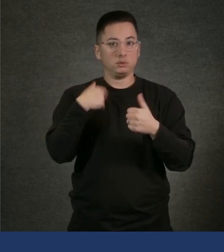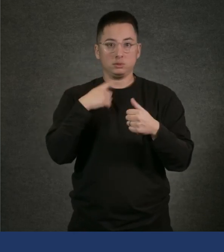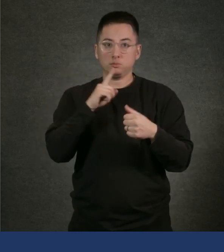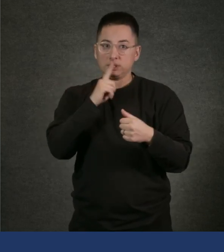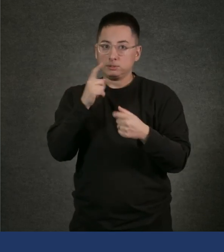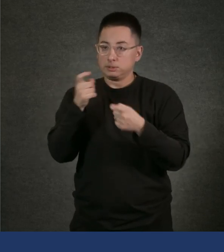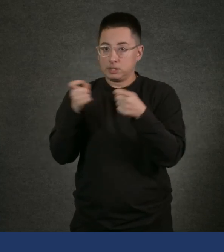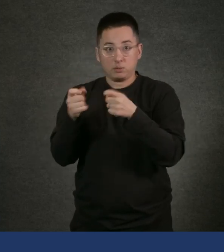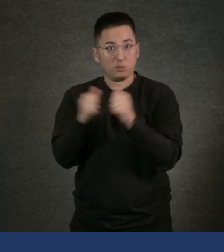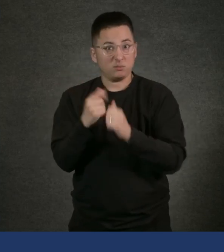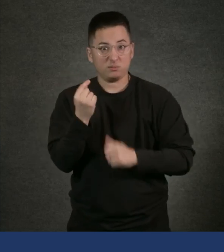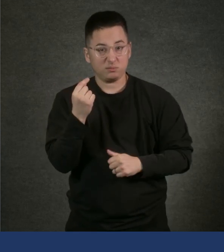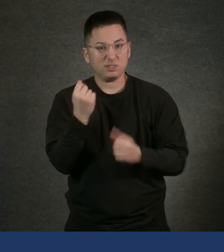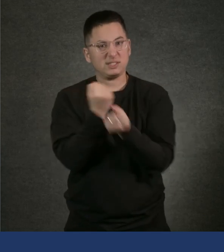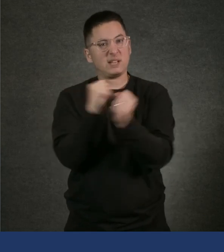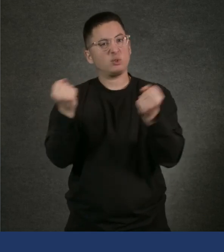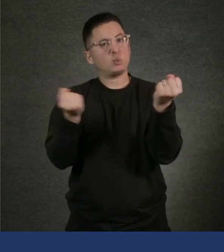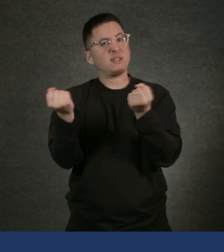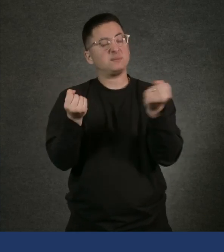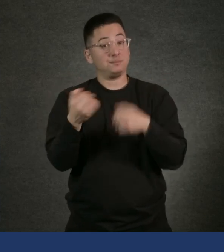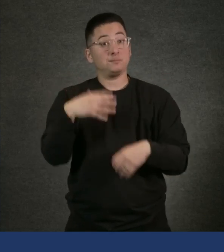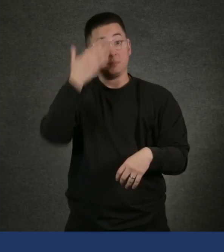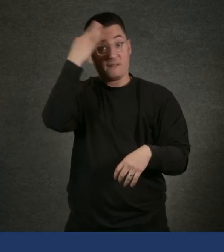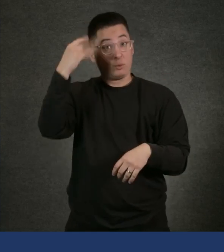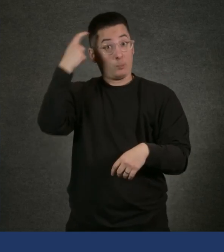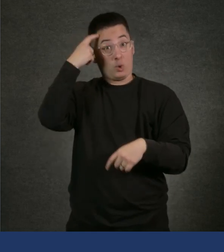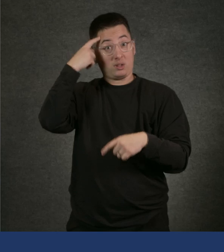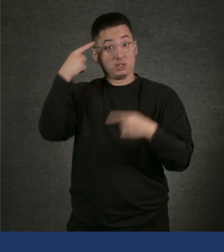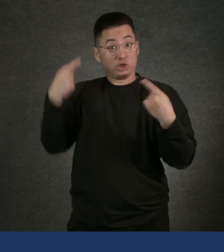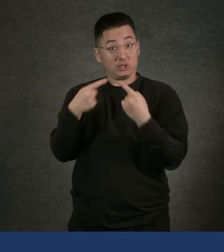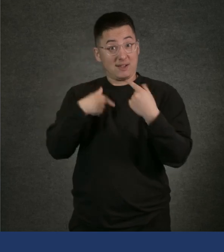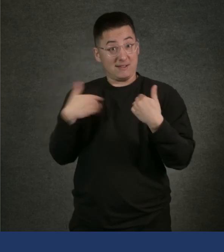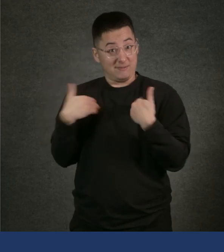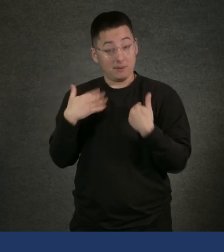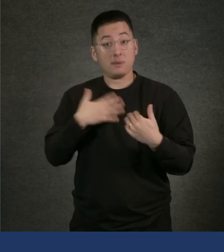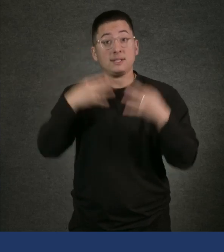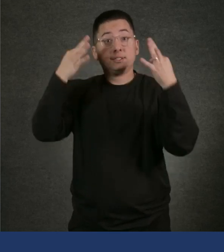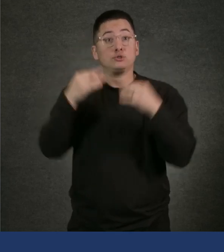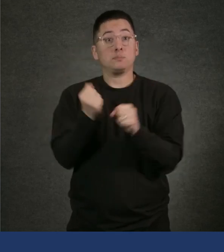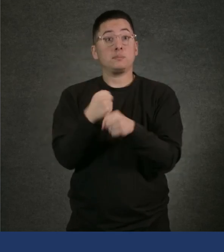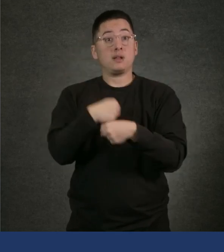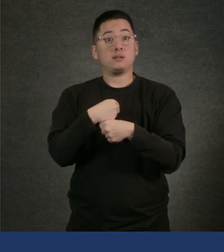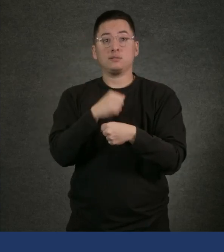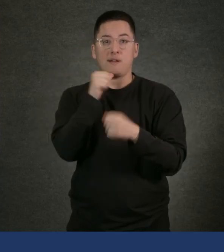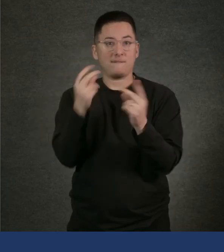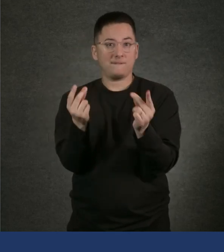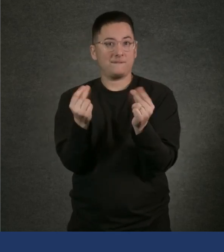Due to the brain injury, my decision-making is not swift enough to drive safely in heavy traffic.